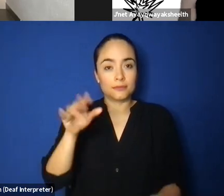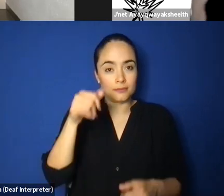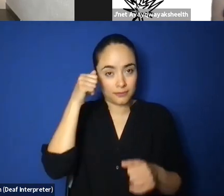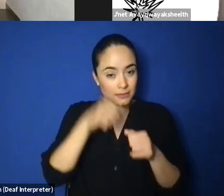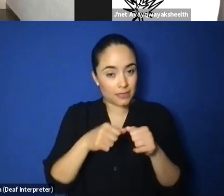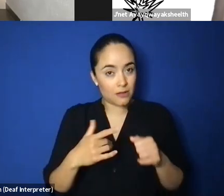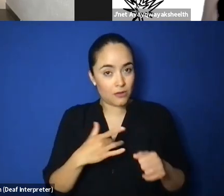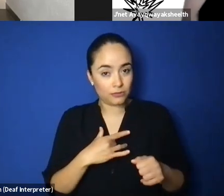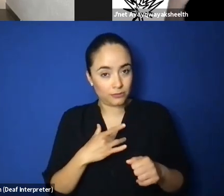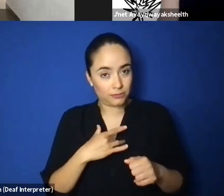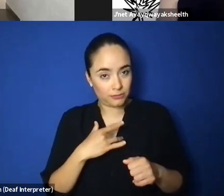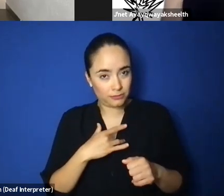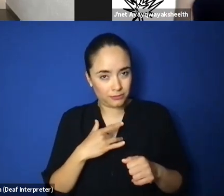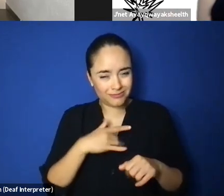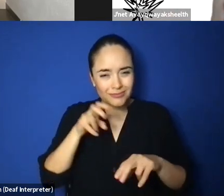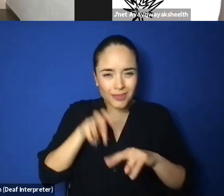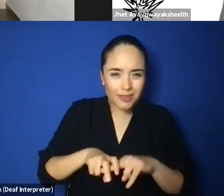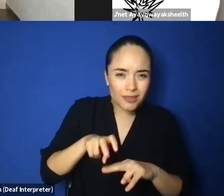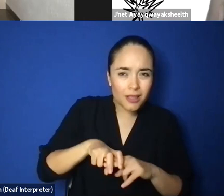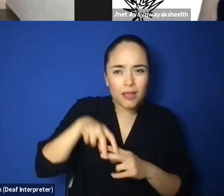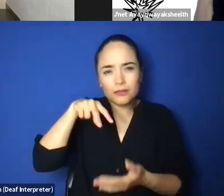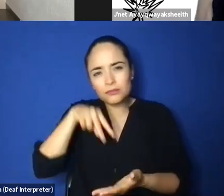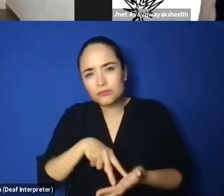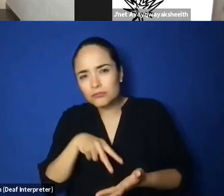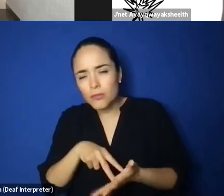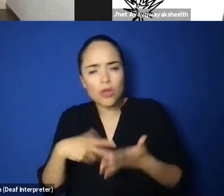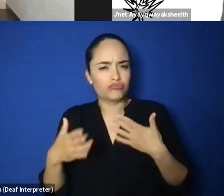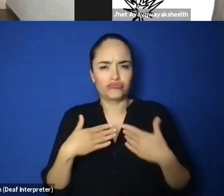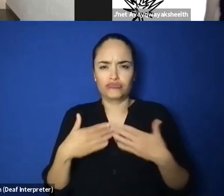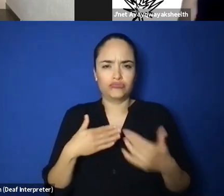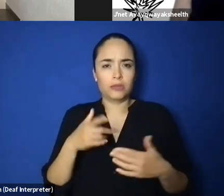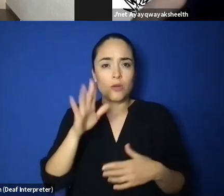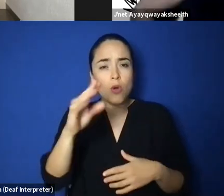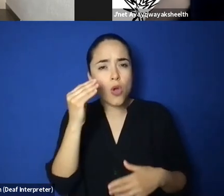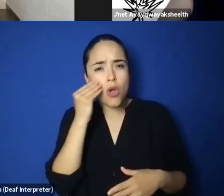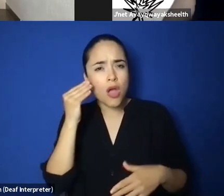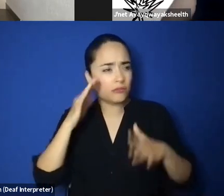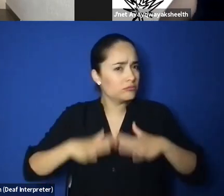or you're standing. If you have space around, you can do some of the movement, too. Remember